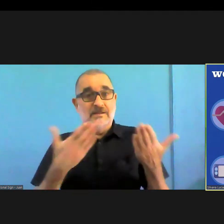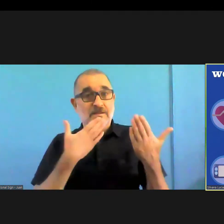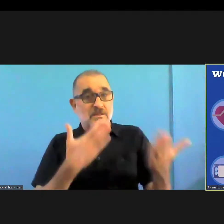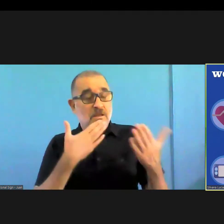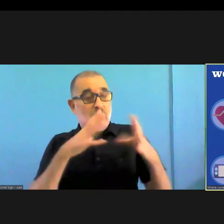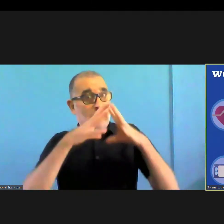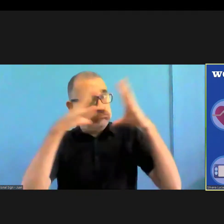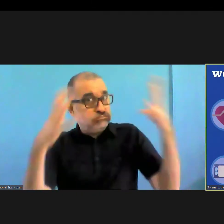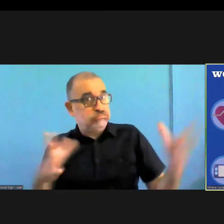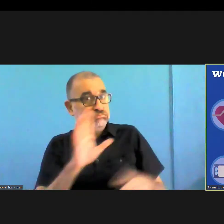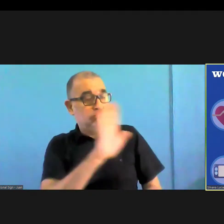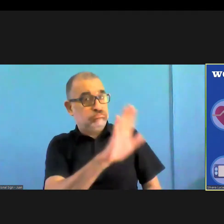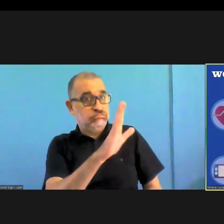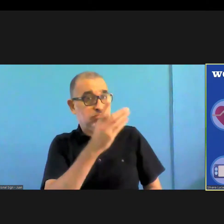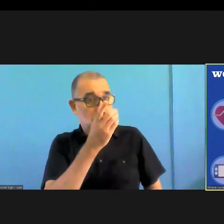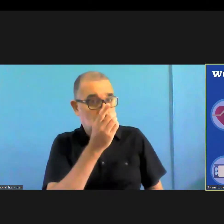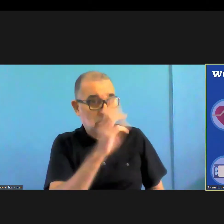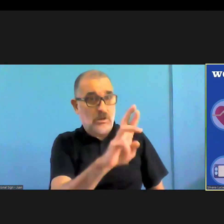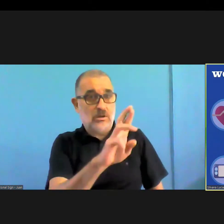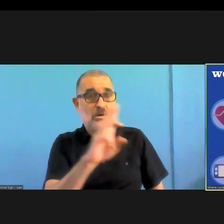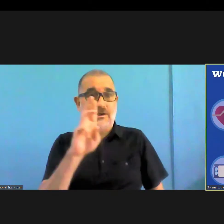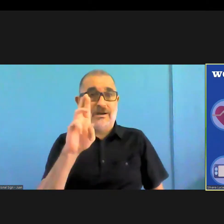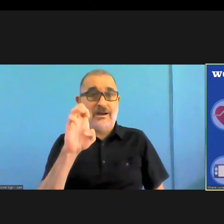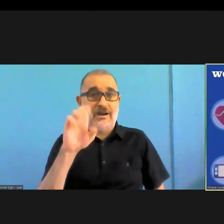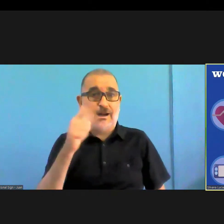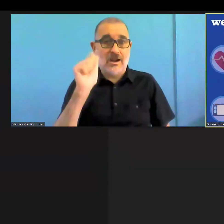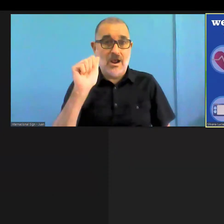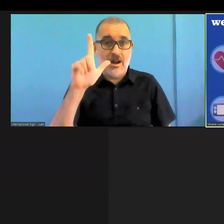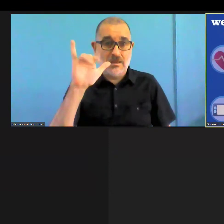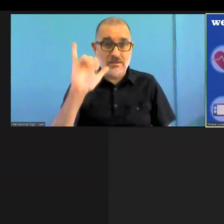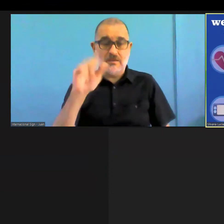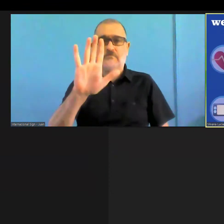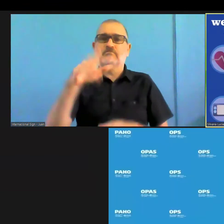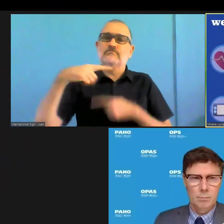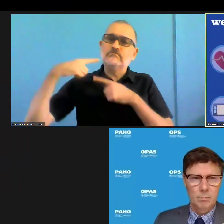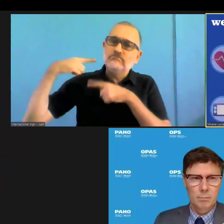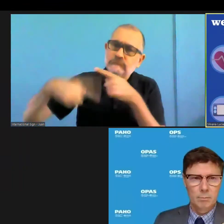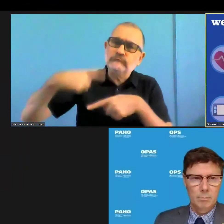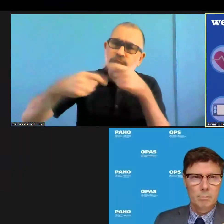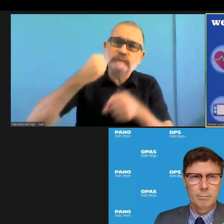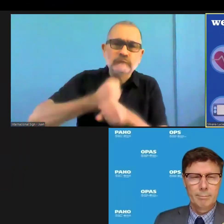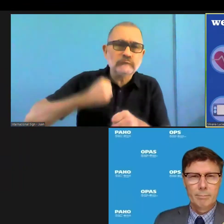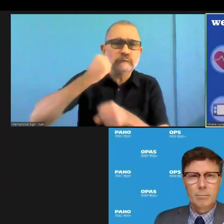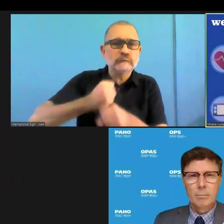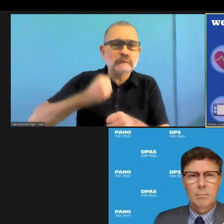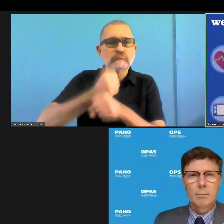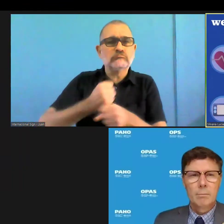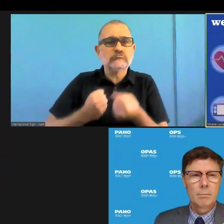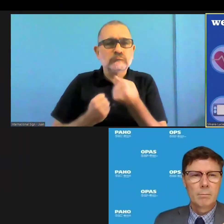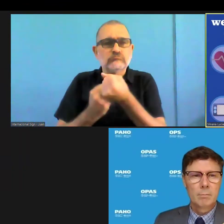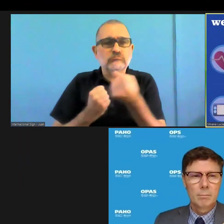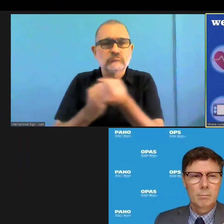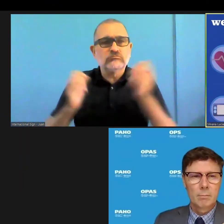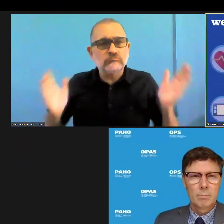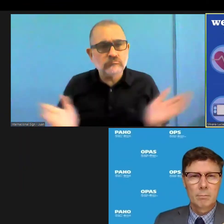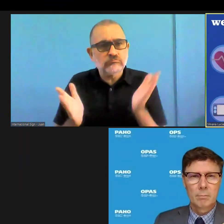Especially identifying which services are most needed at this particular time and particularly for NCDs.